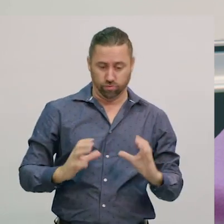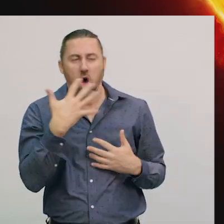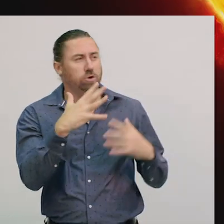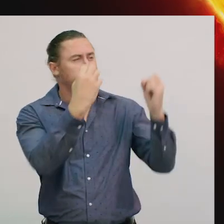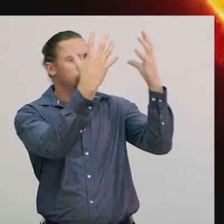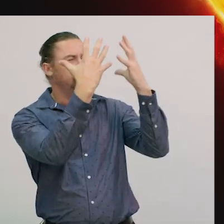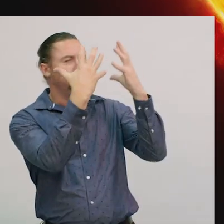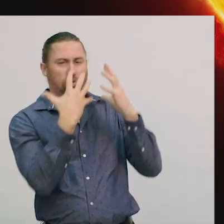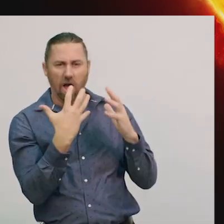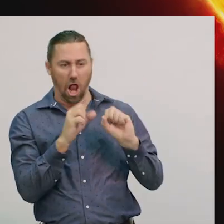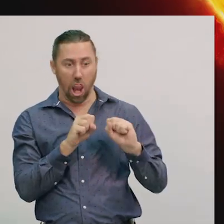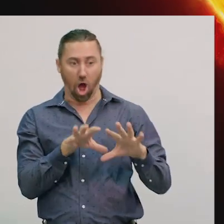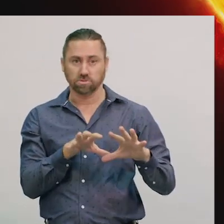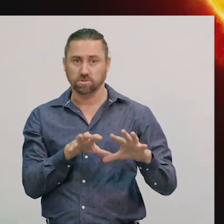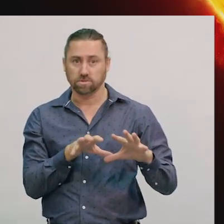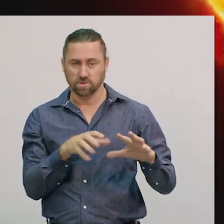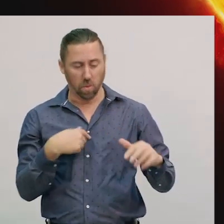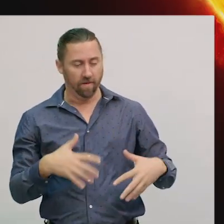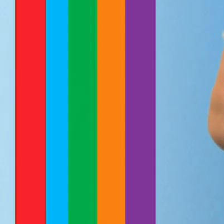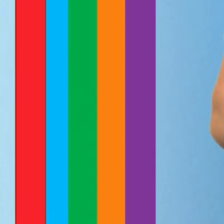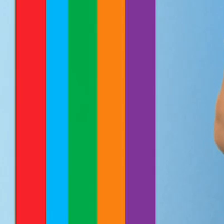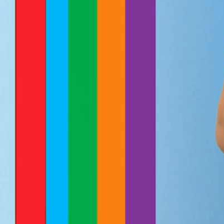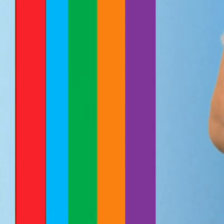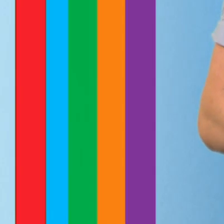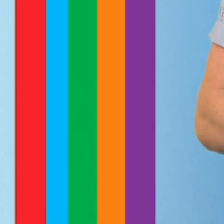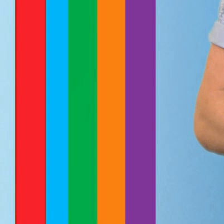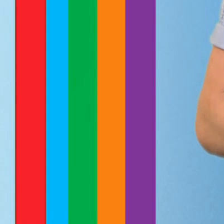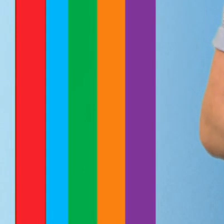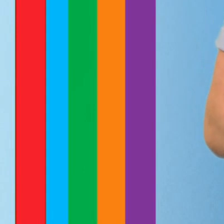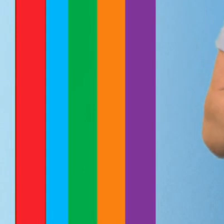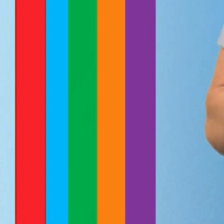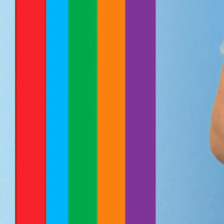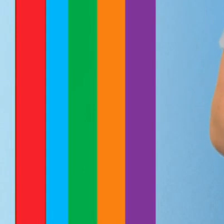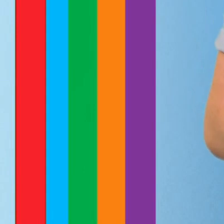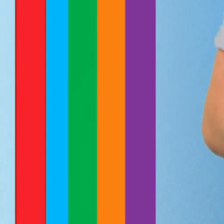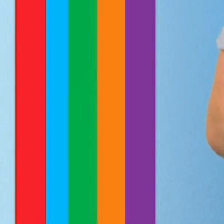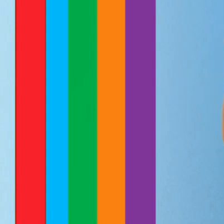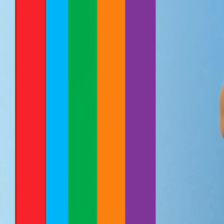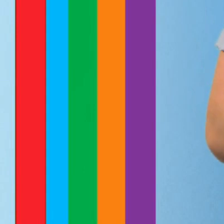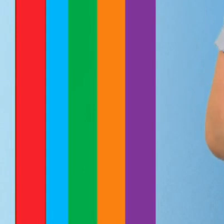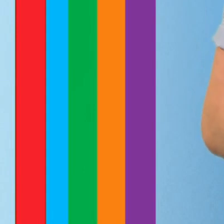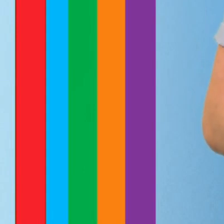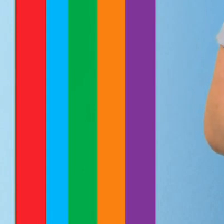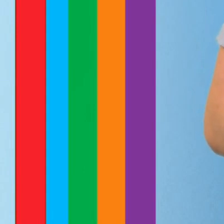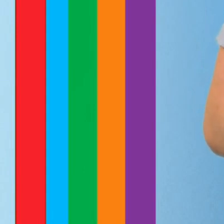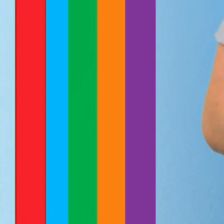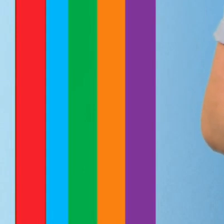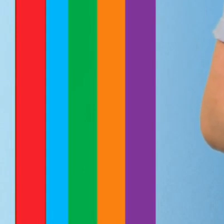about the Earth, Sun and Moon. We've had our brain break, so it’s time to get ready to learn. Let’s begin with English.